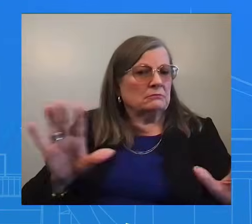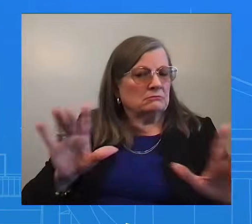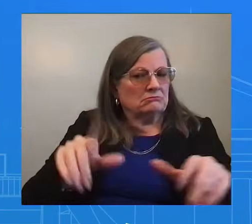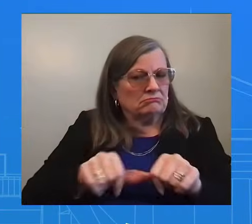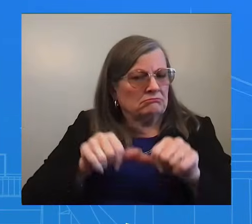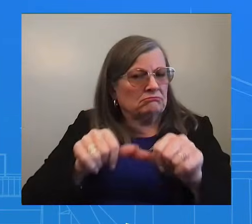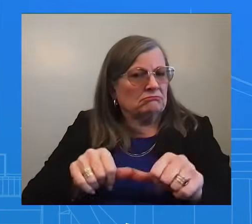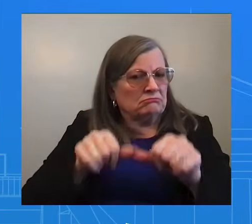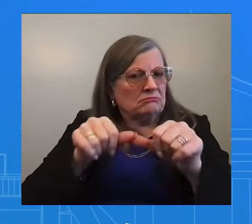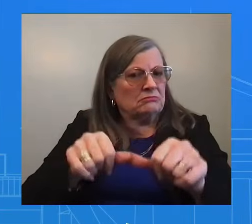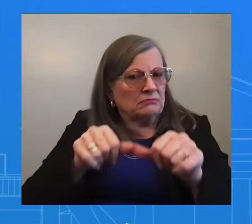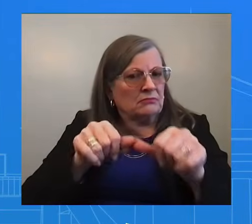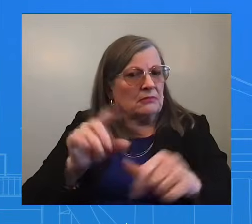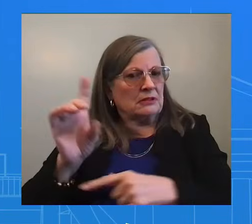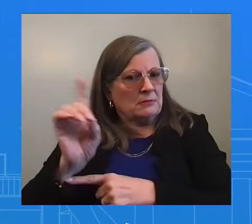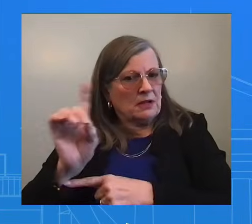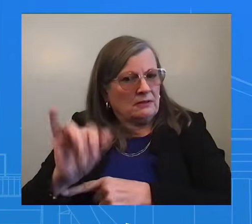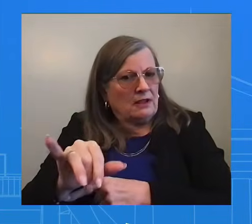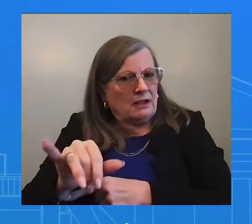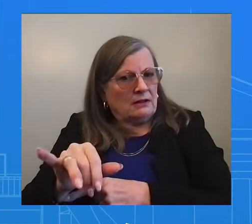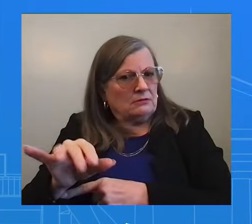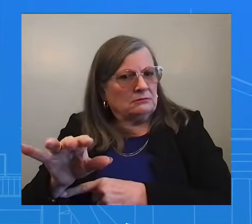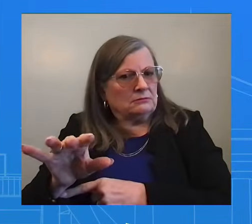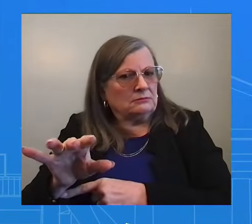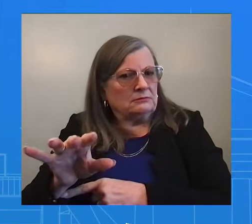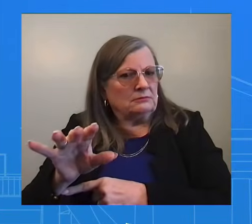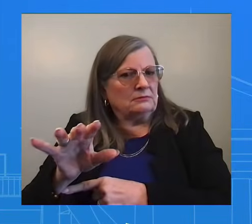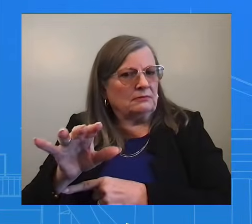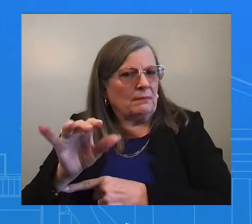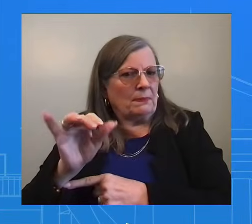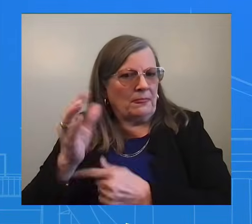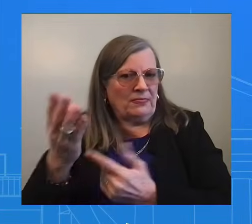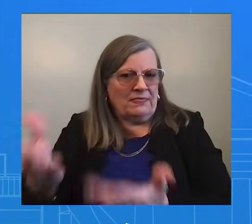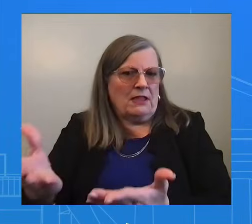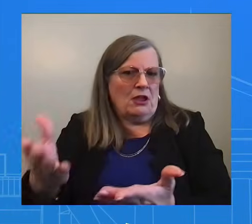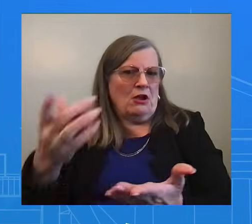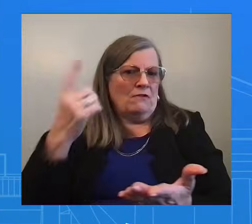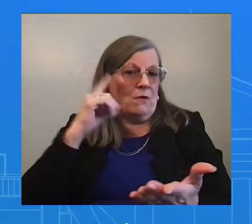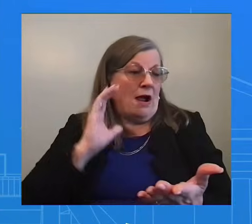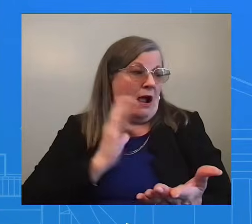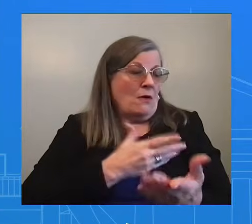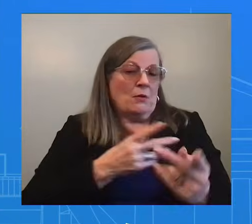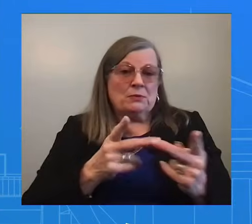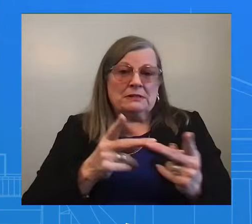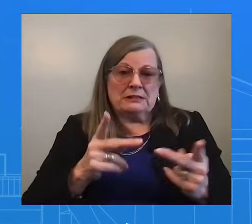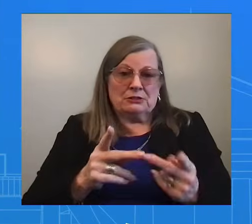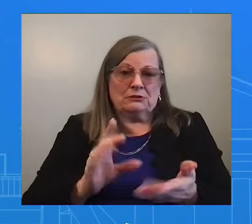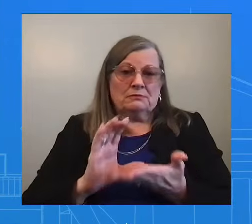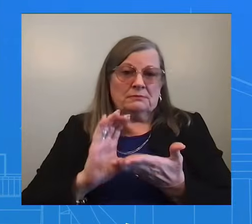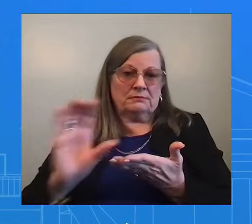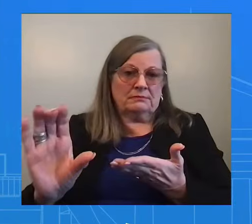And that's really where we are. That is where we are today. All right. Aide: One last one. Ms. Jean-Pierre: Last one. Okay.